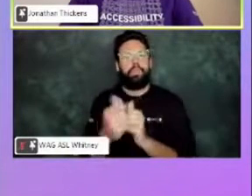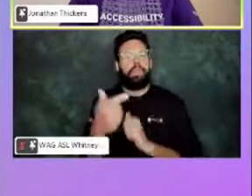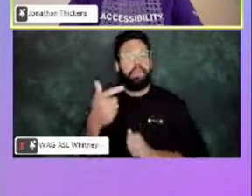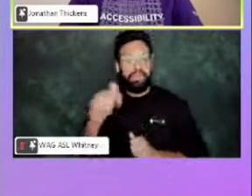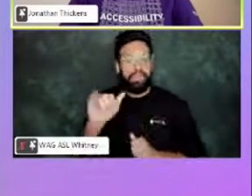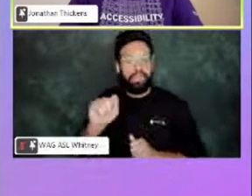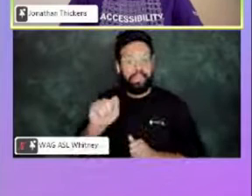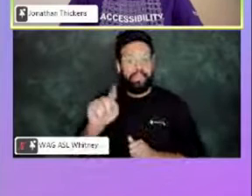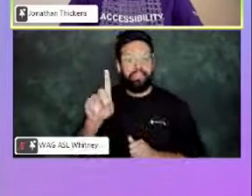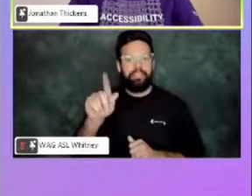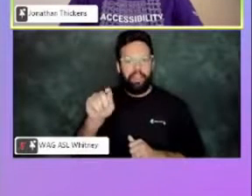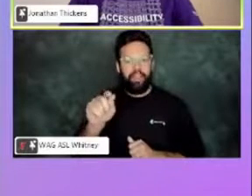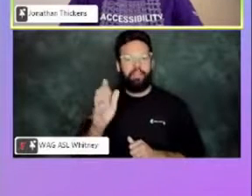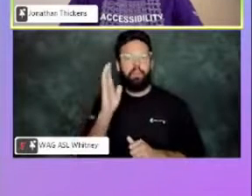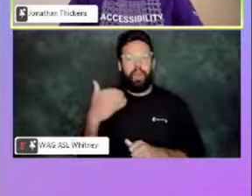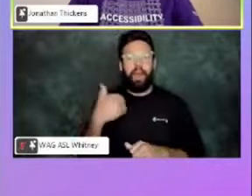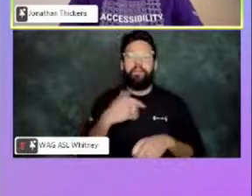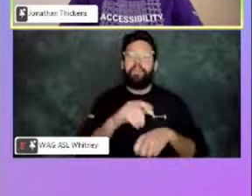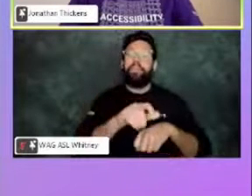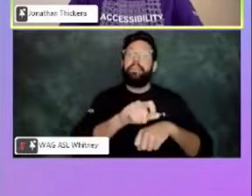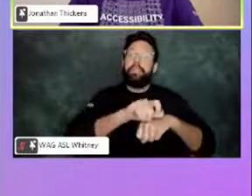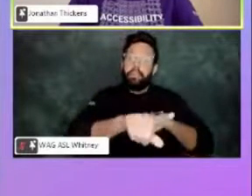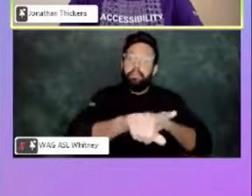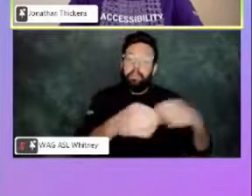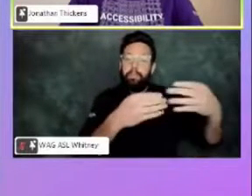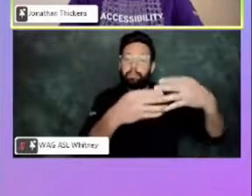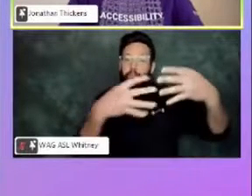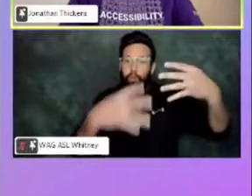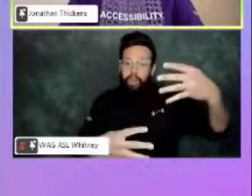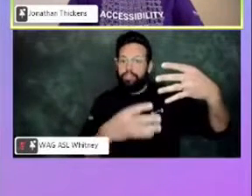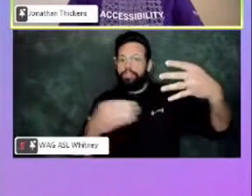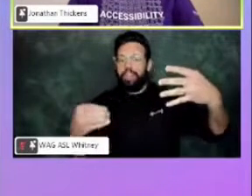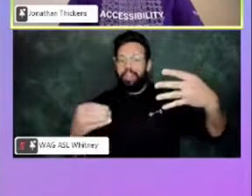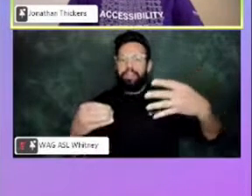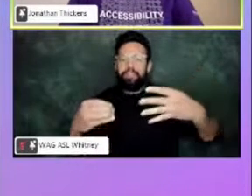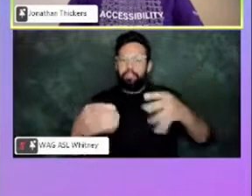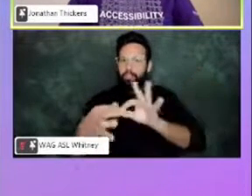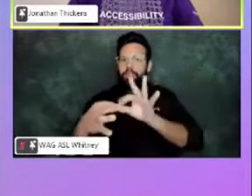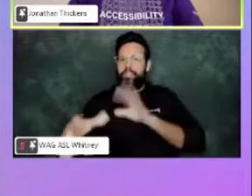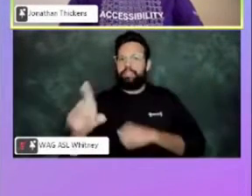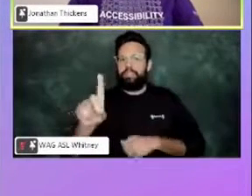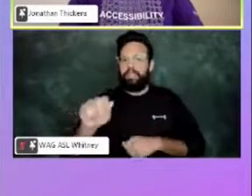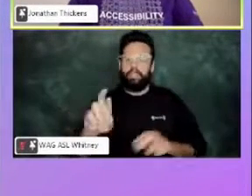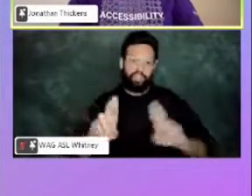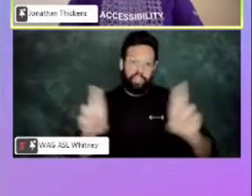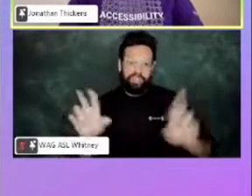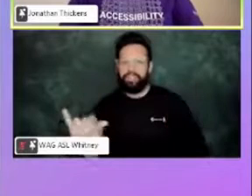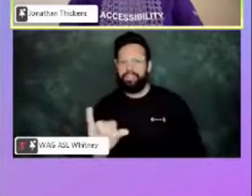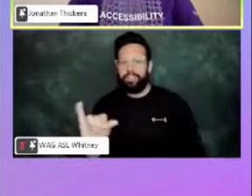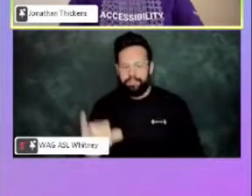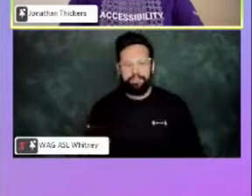and release context included with the accessibility results. Prioritization is another common issue.